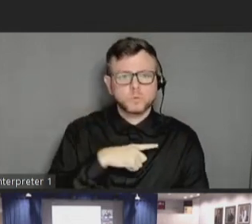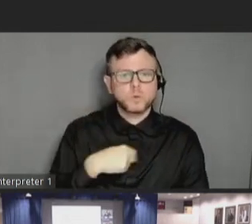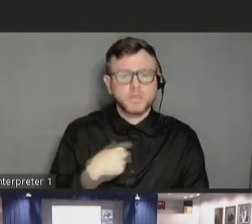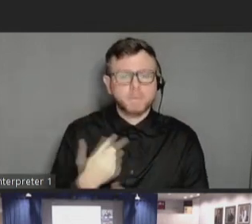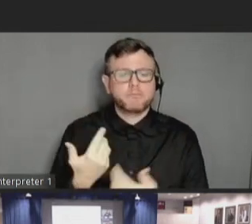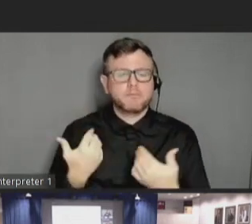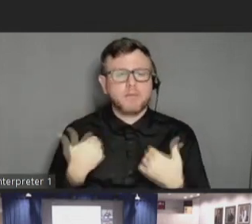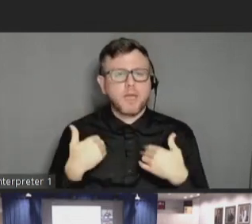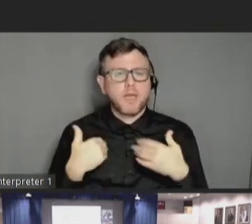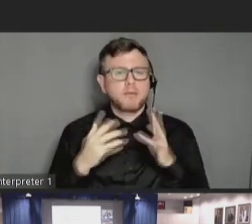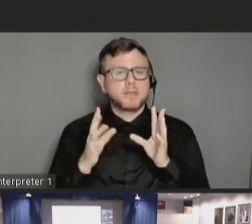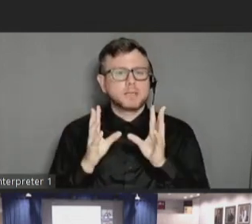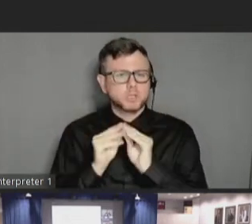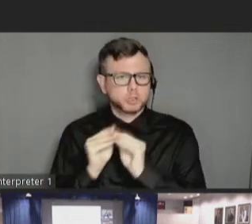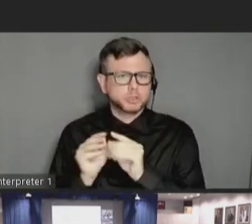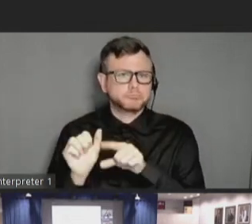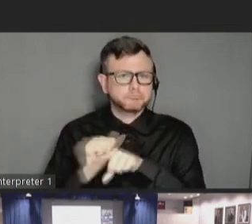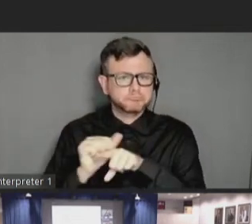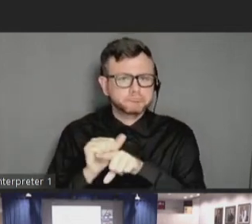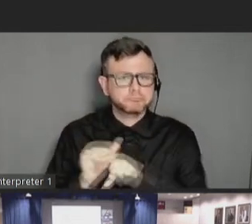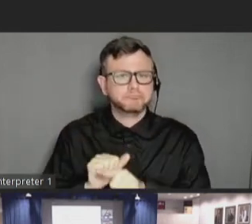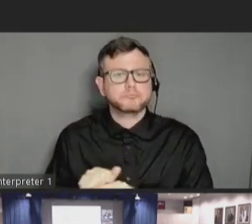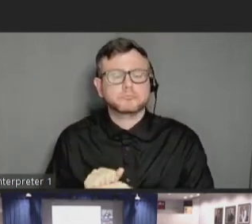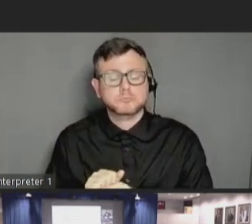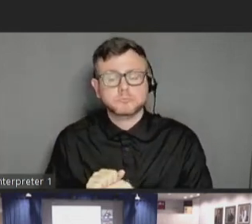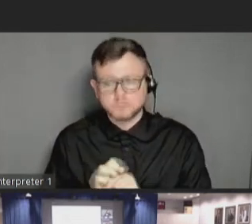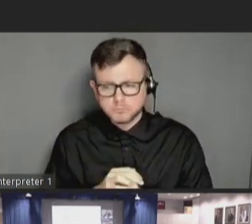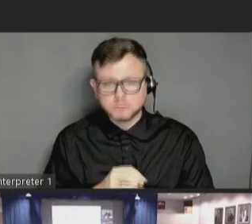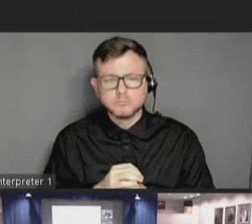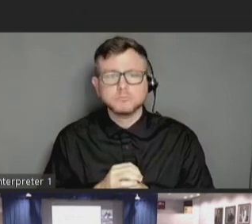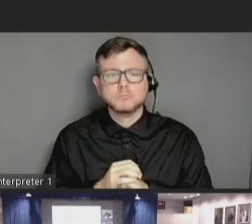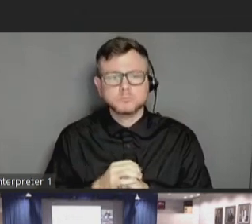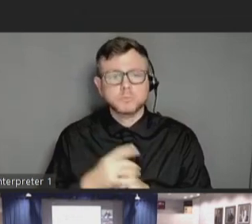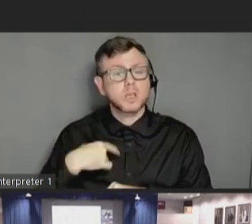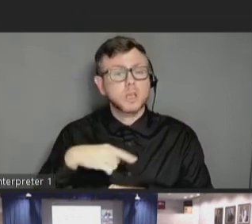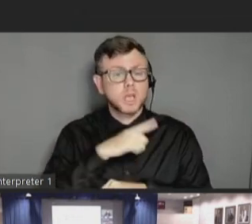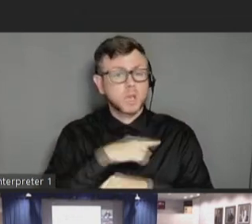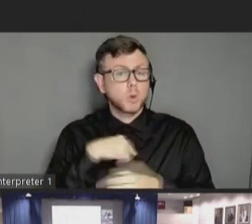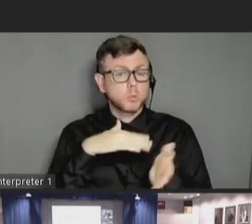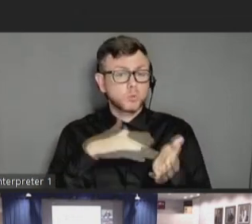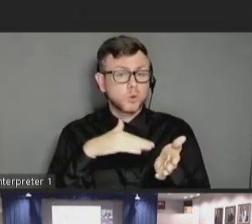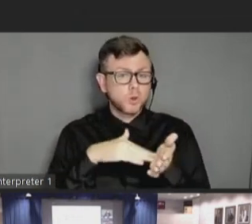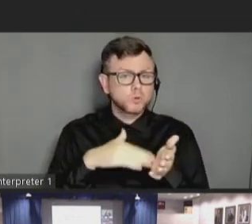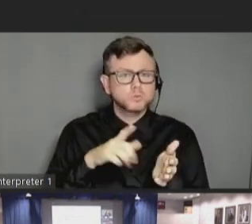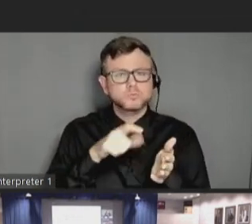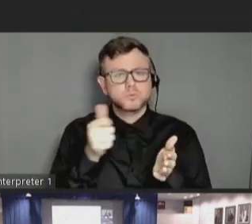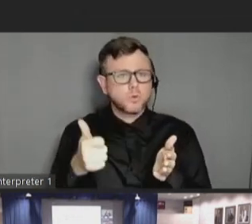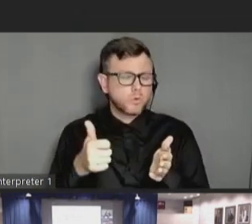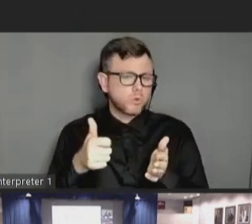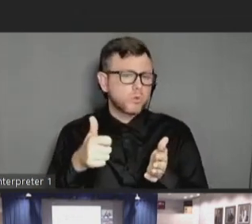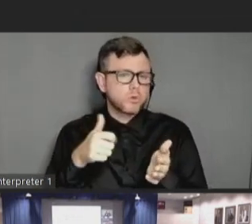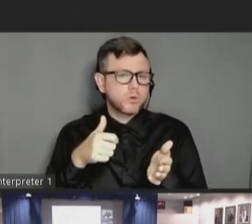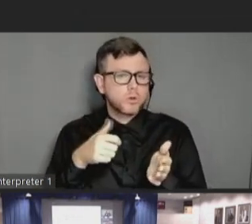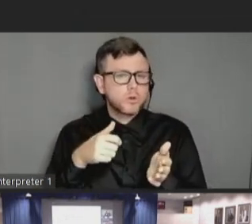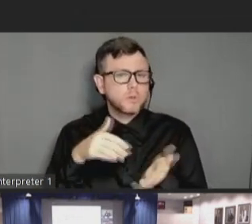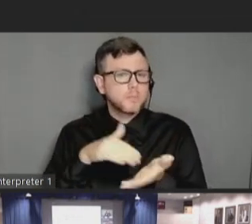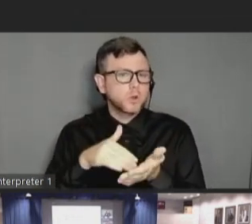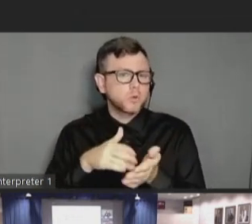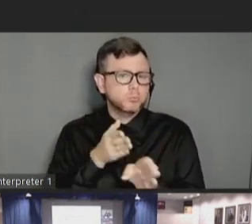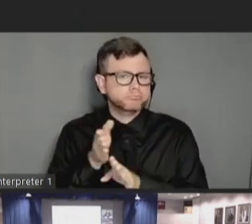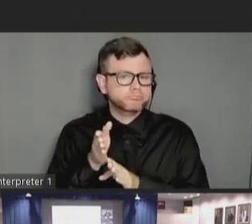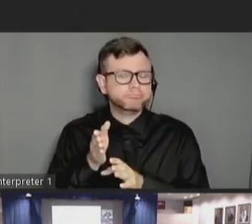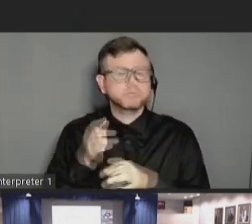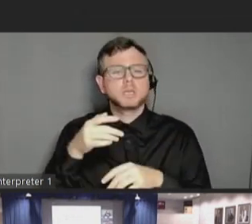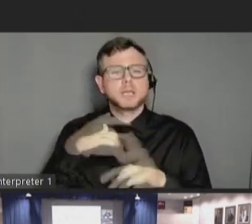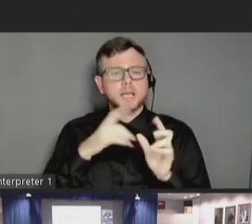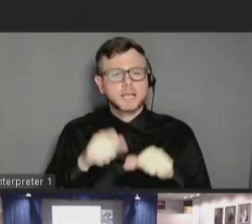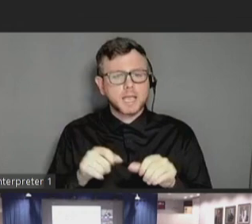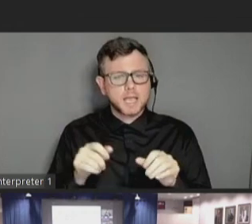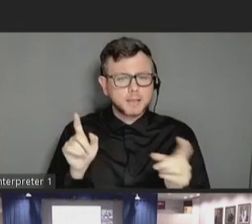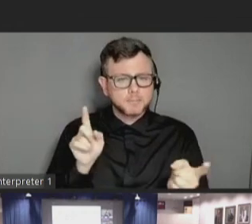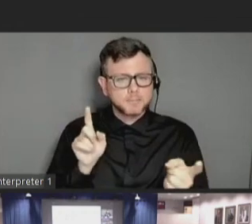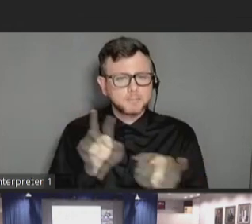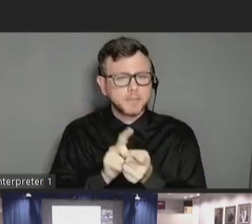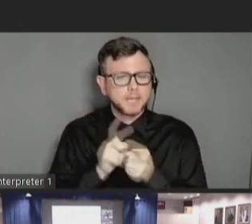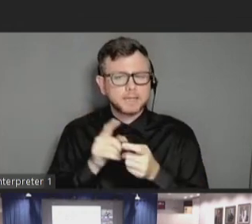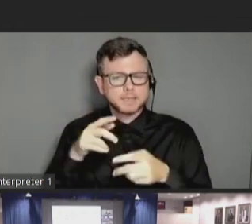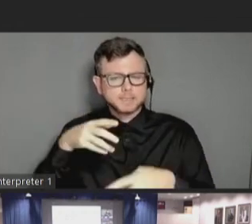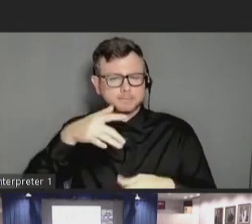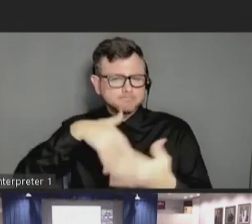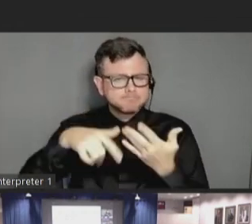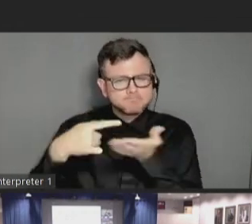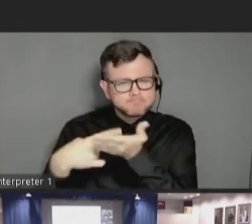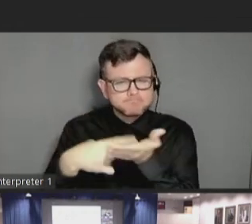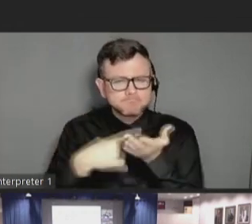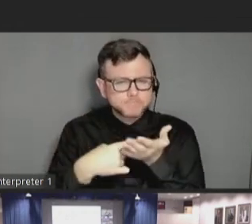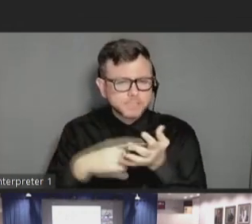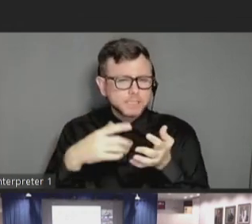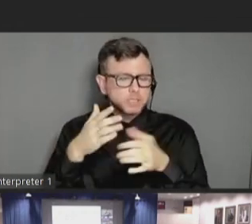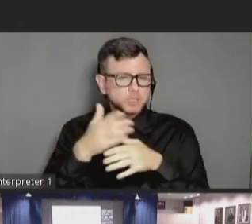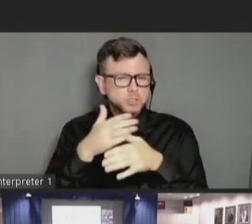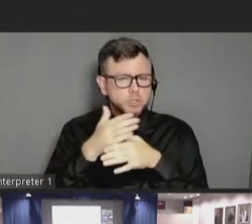sessions on that so that our providers can meet and do shared decision making with our veterans